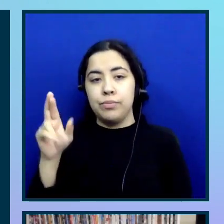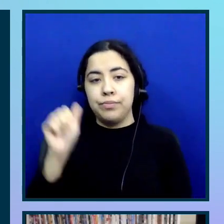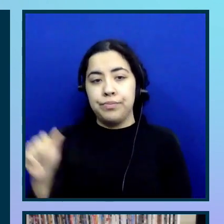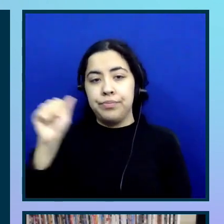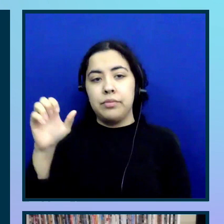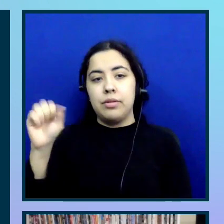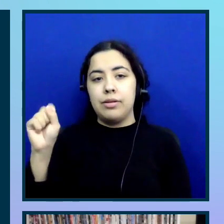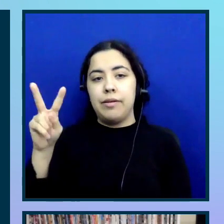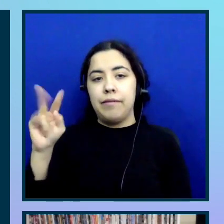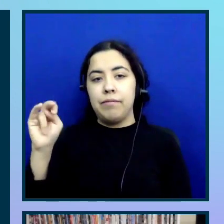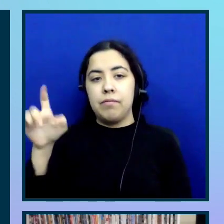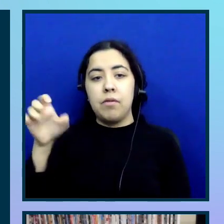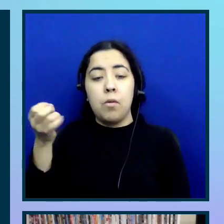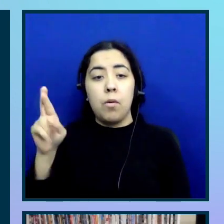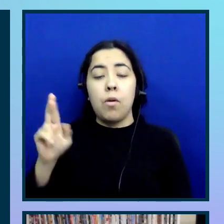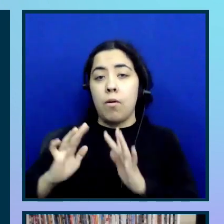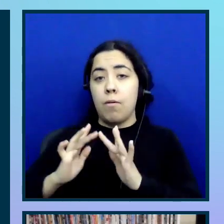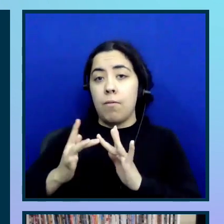is @scottvinkle.me.